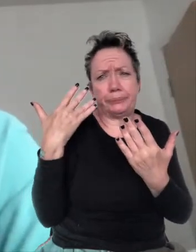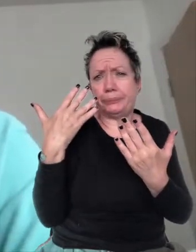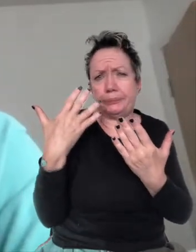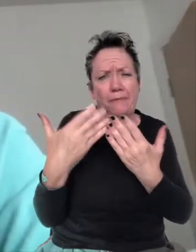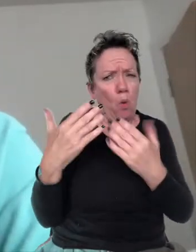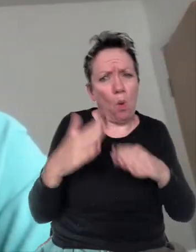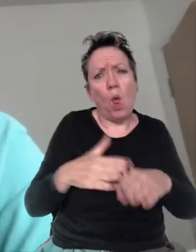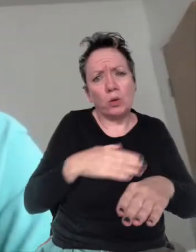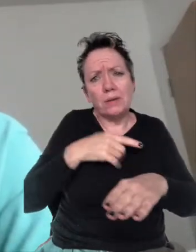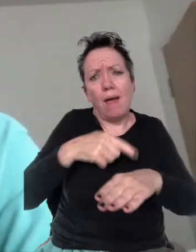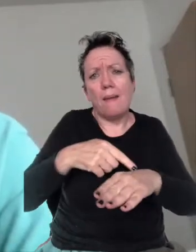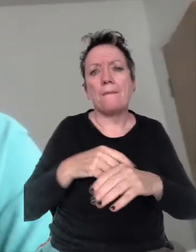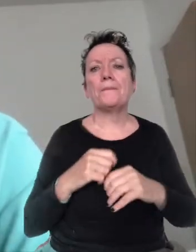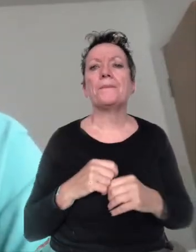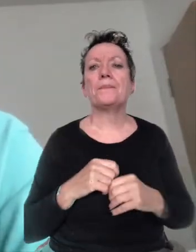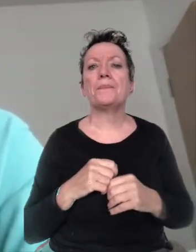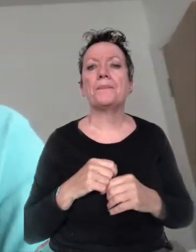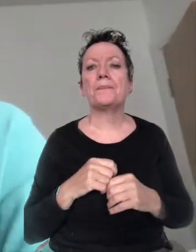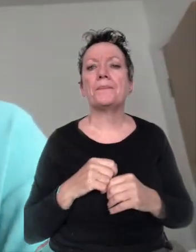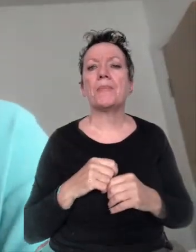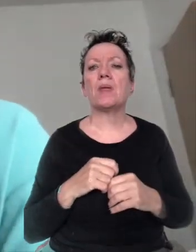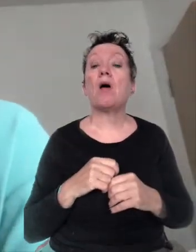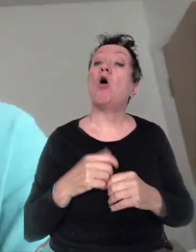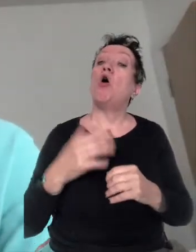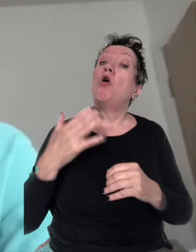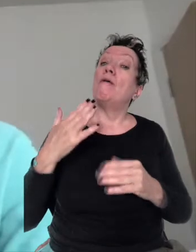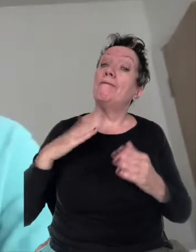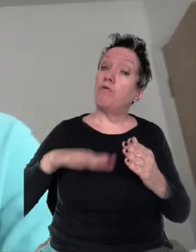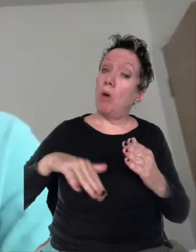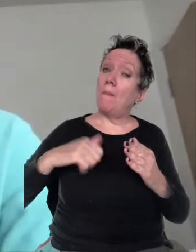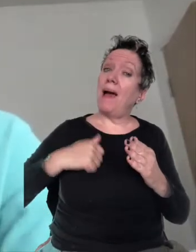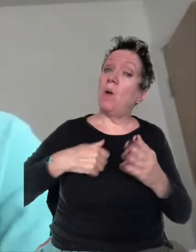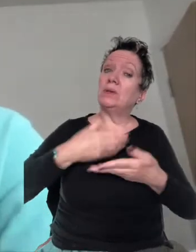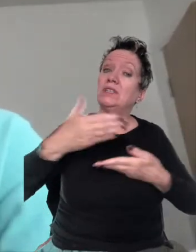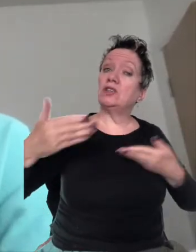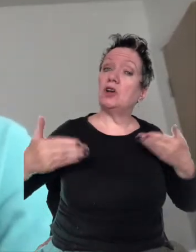And, um, really what came out of that was two things.